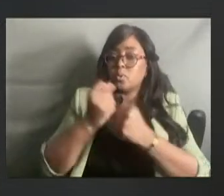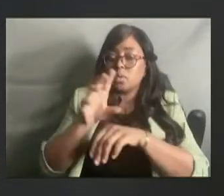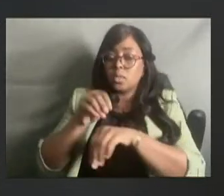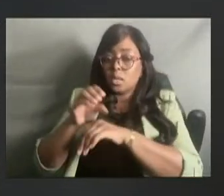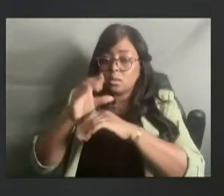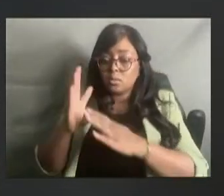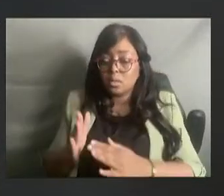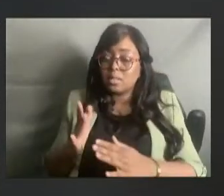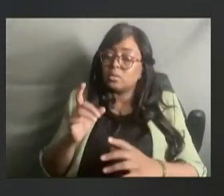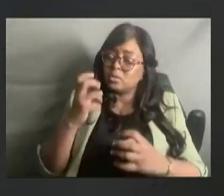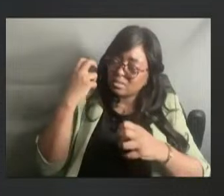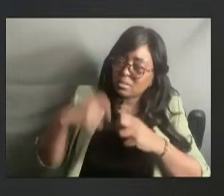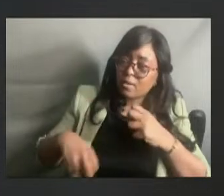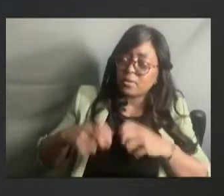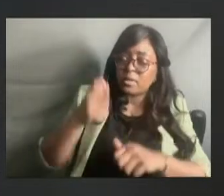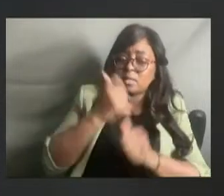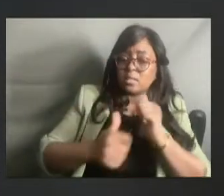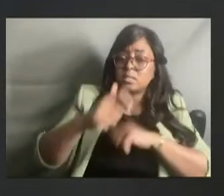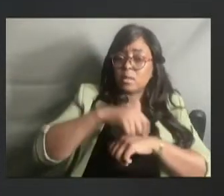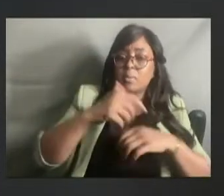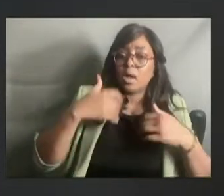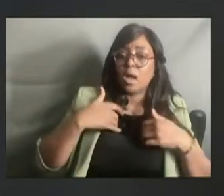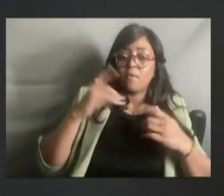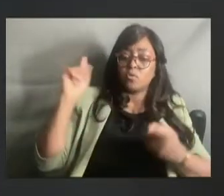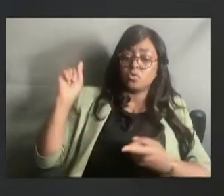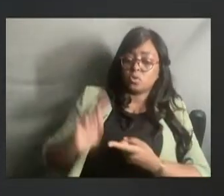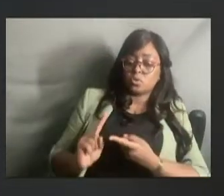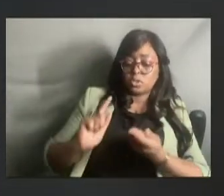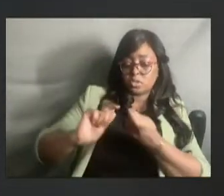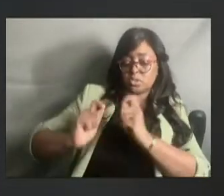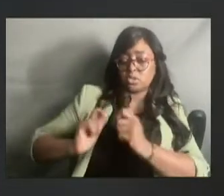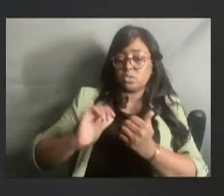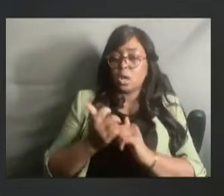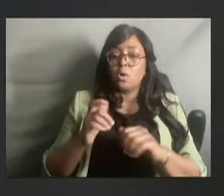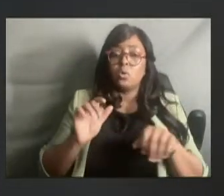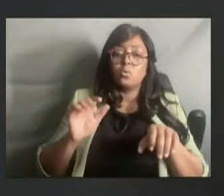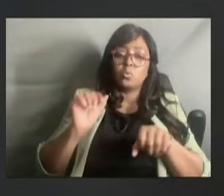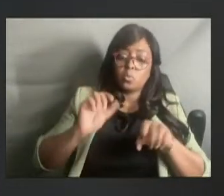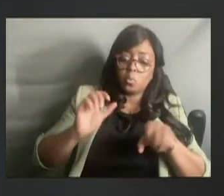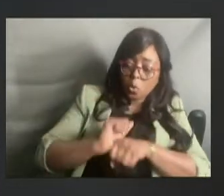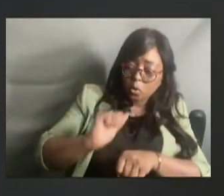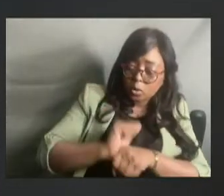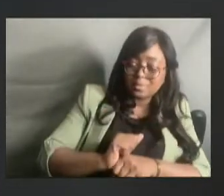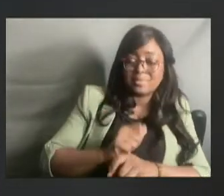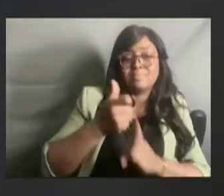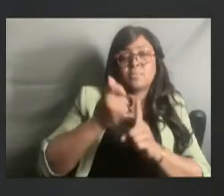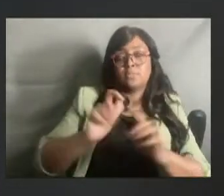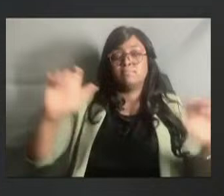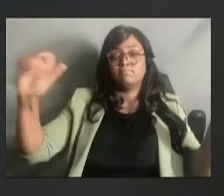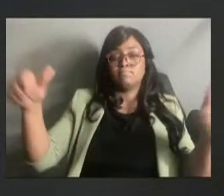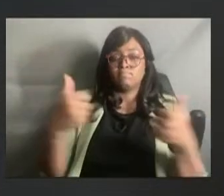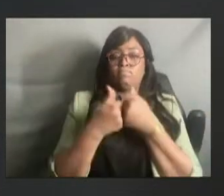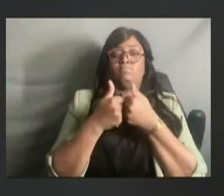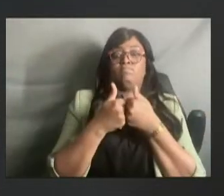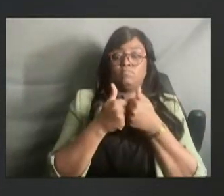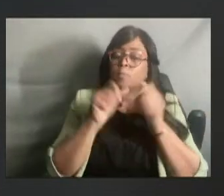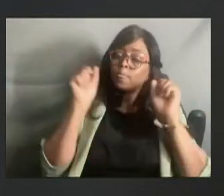hard. Any time that there's a reduction or a change in how we